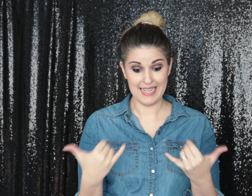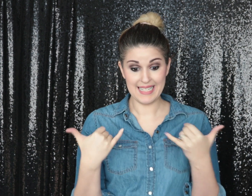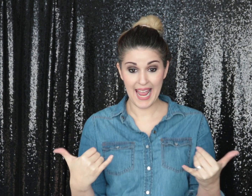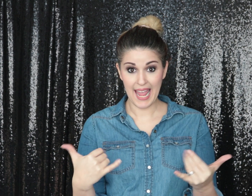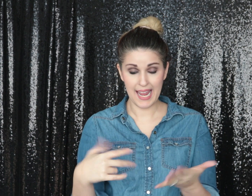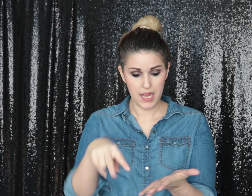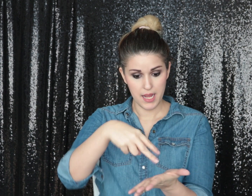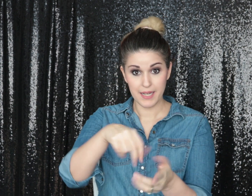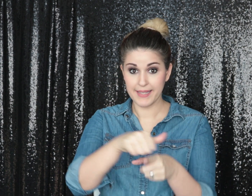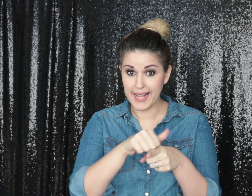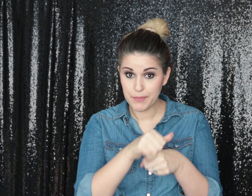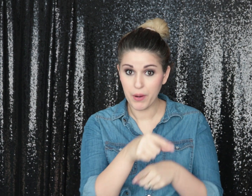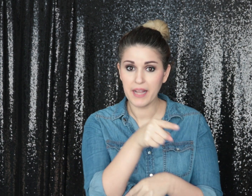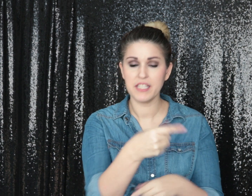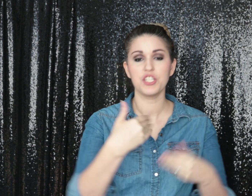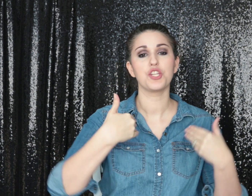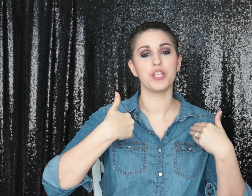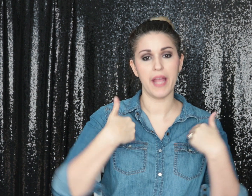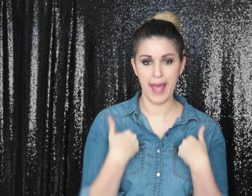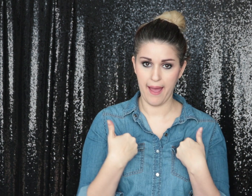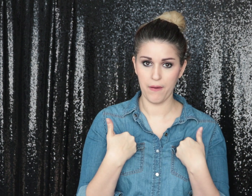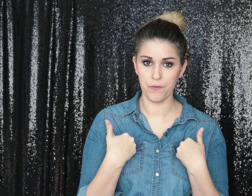today. Dance practice. She have